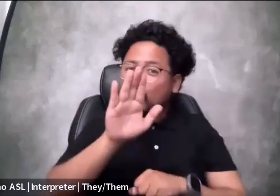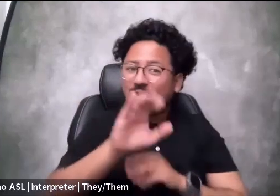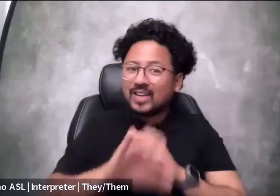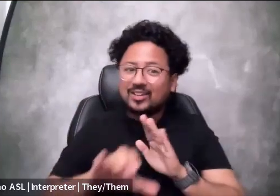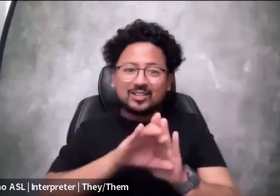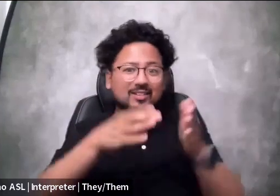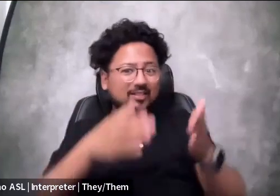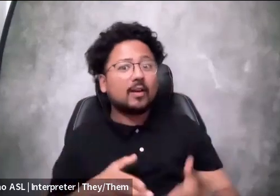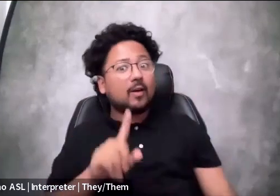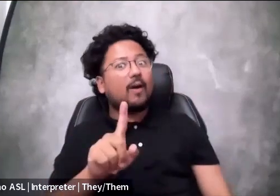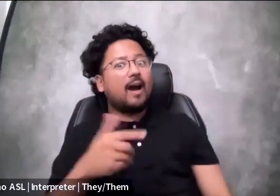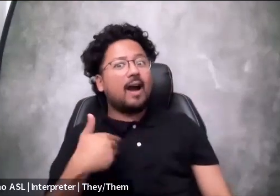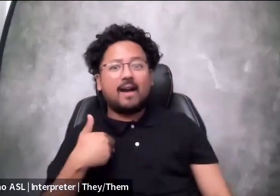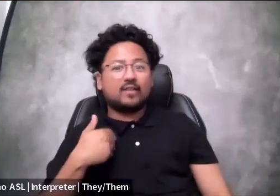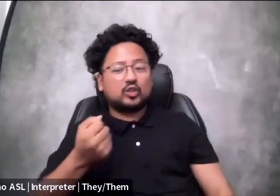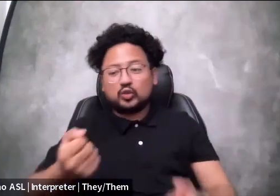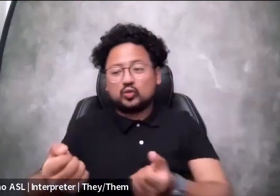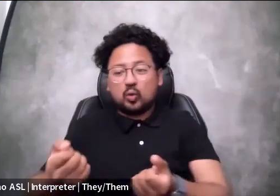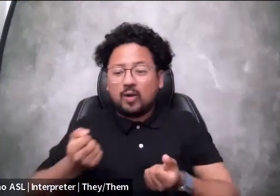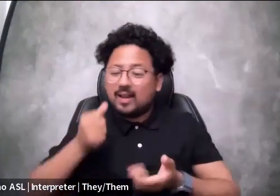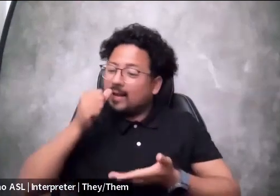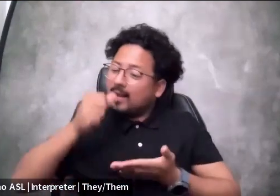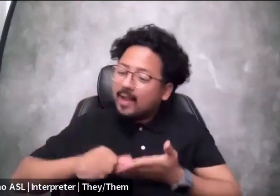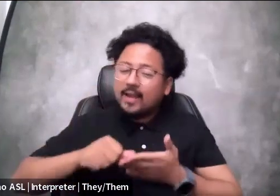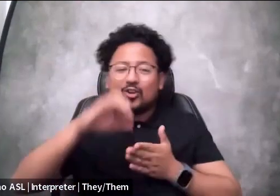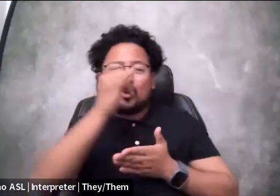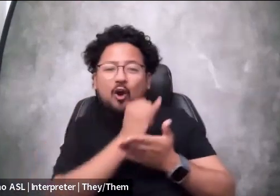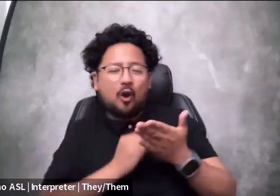I have a drawer full of letters and art and they're so adorable.